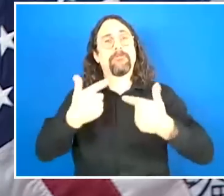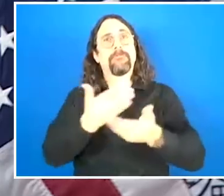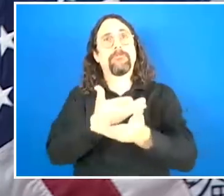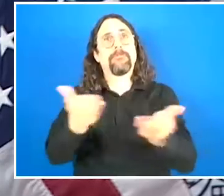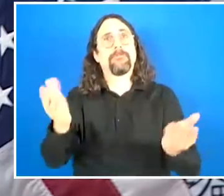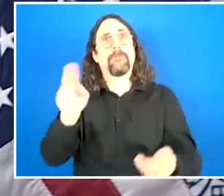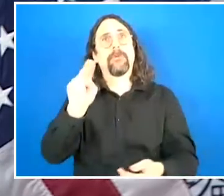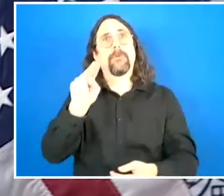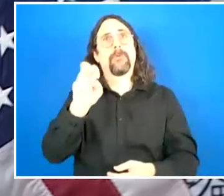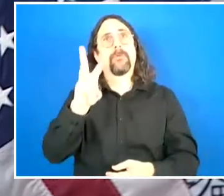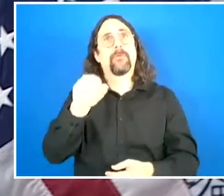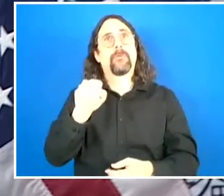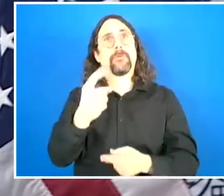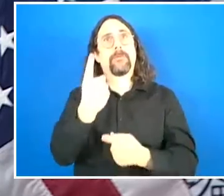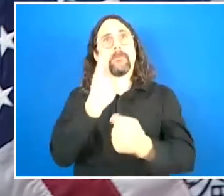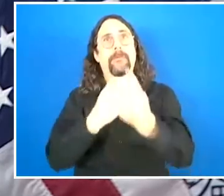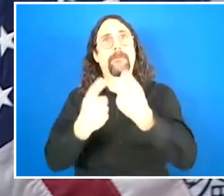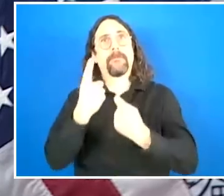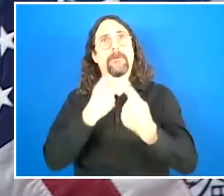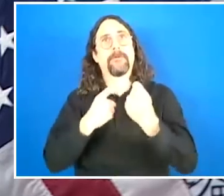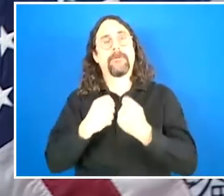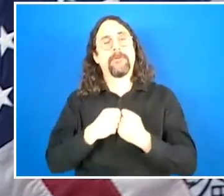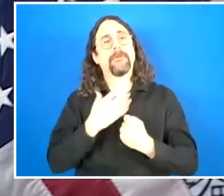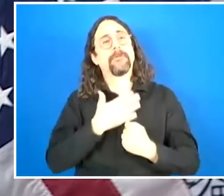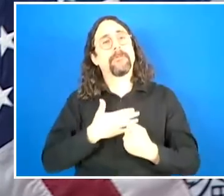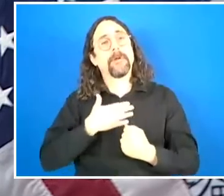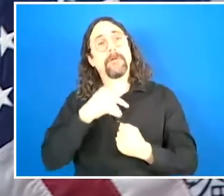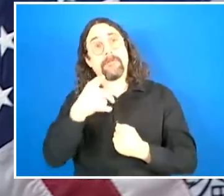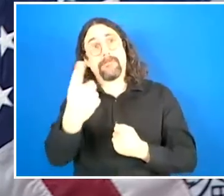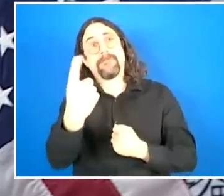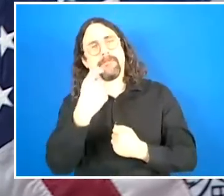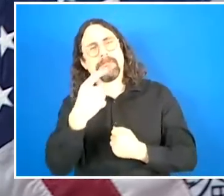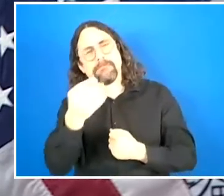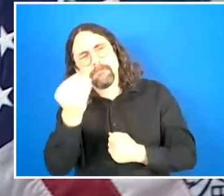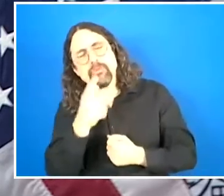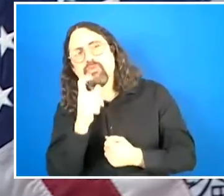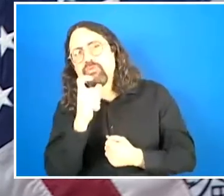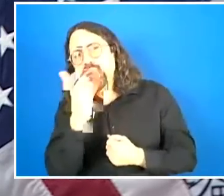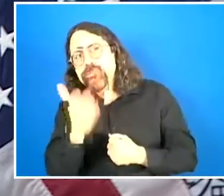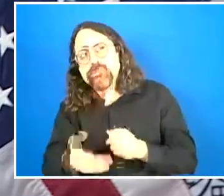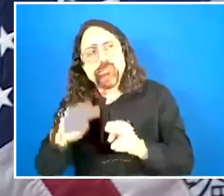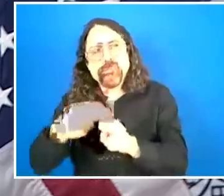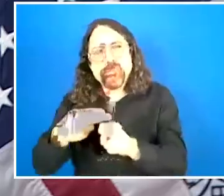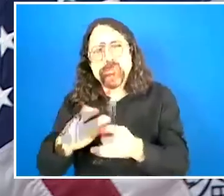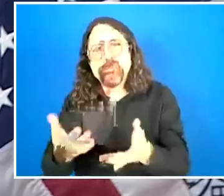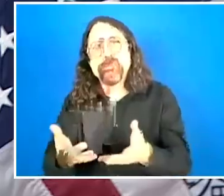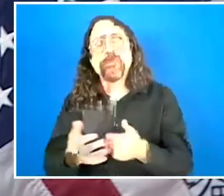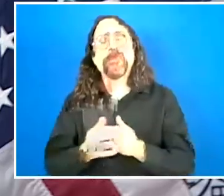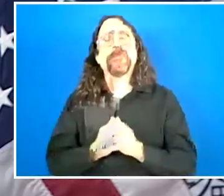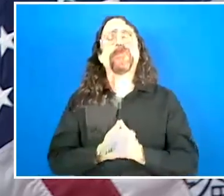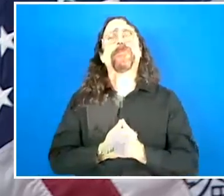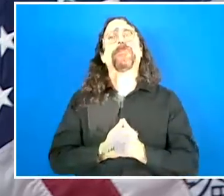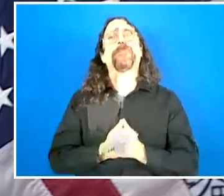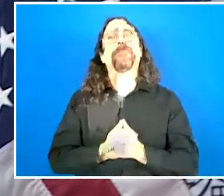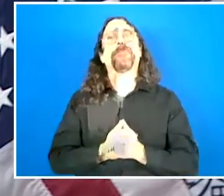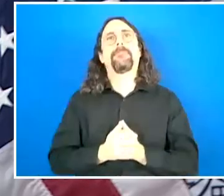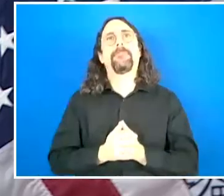COLLEAGUES OF THE MEDIA, PLEASE REMEMBER TO GIVE ME THE NAMES AND